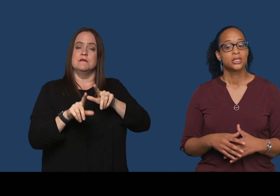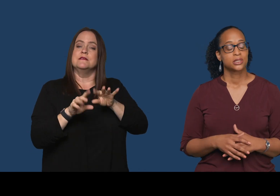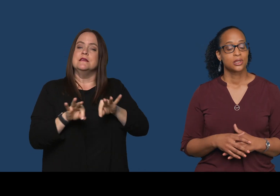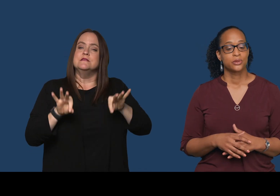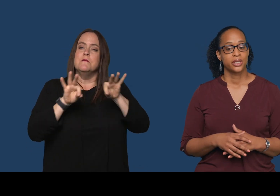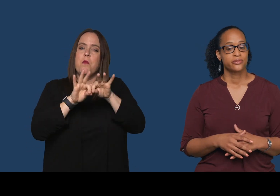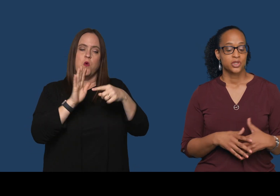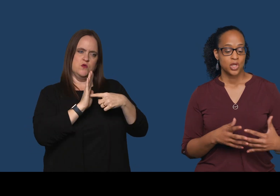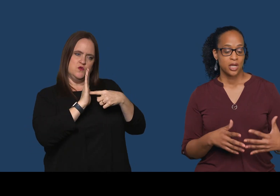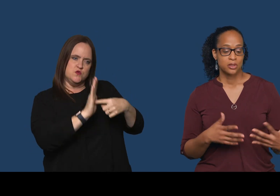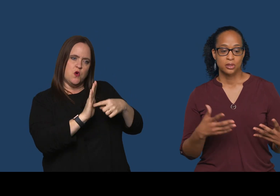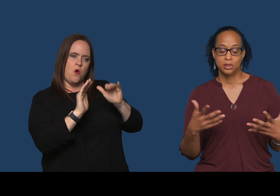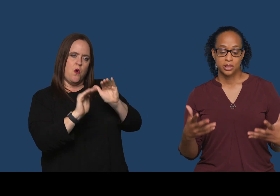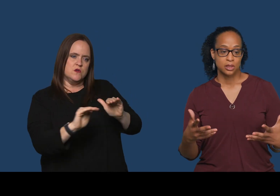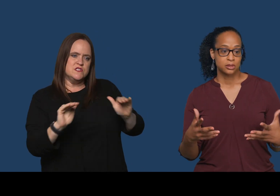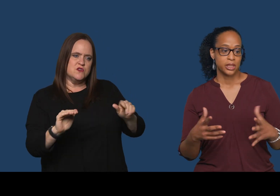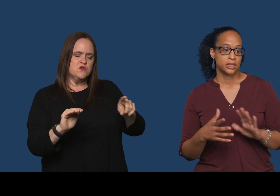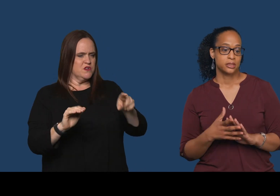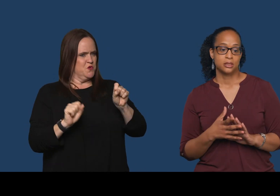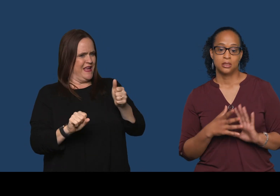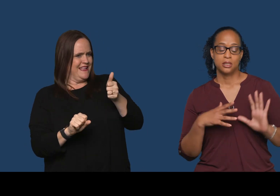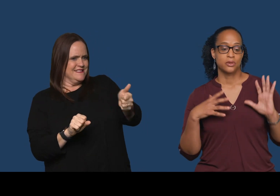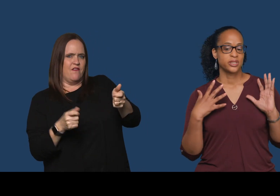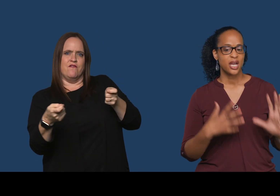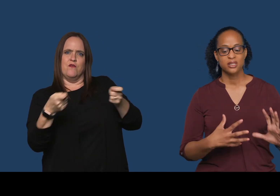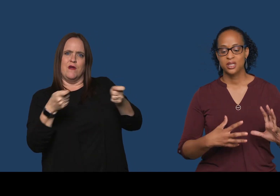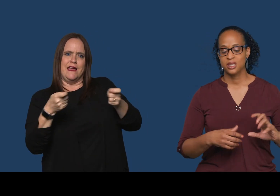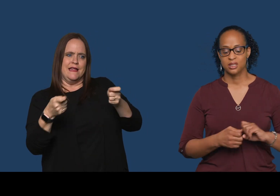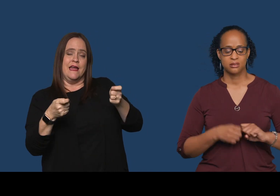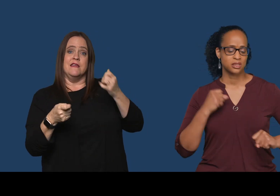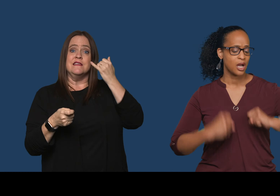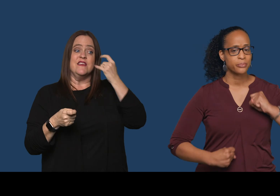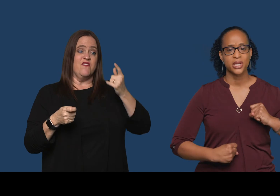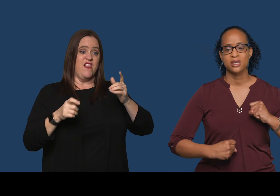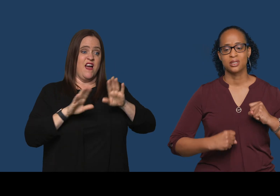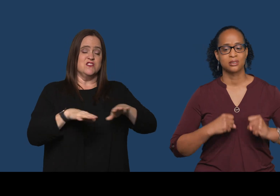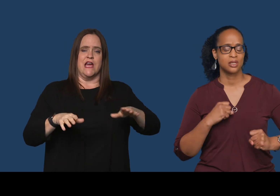So if the child or adult is, you know, yelling and stomping and, you know,